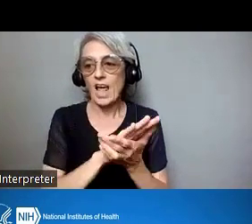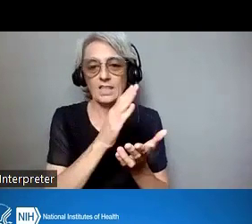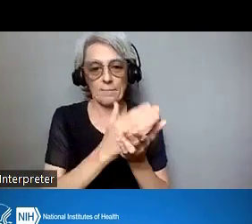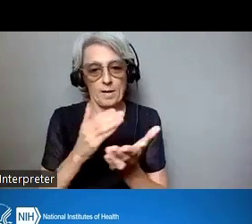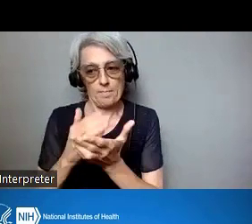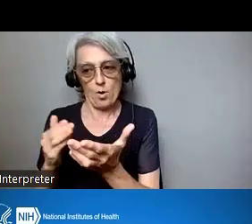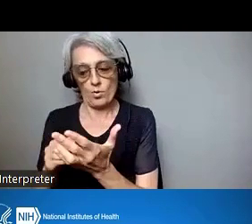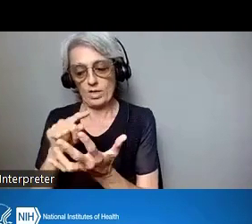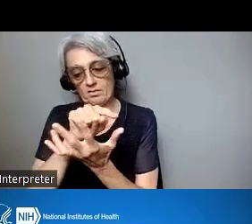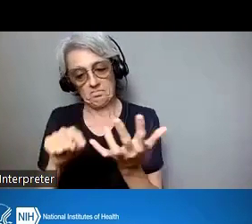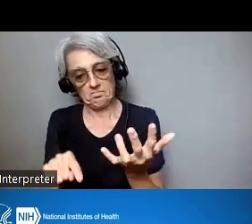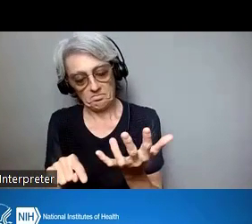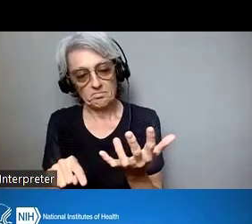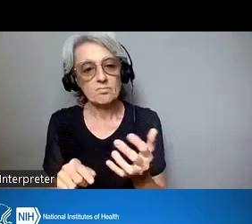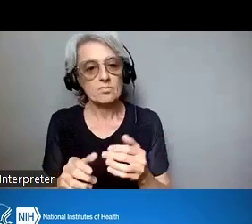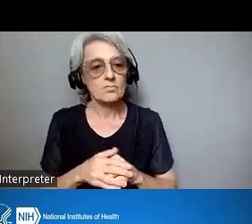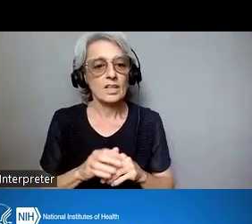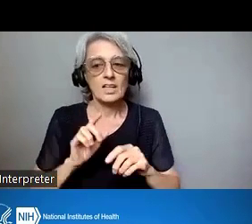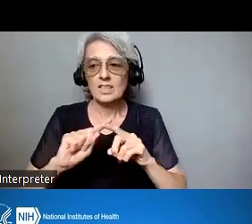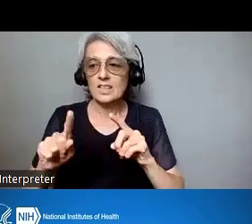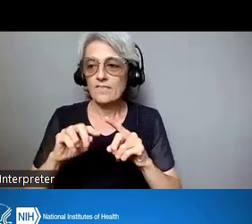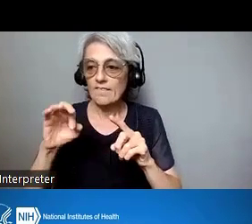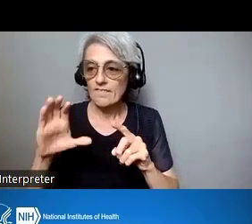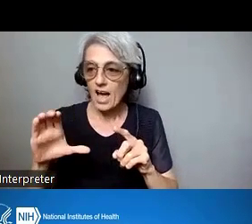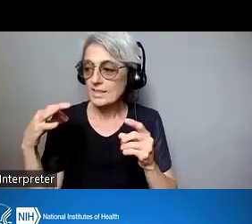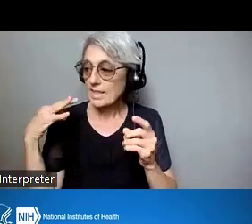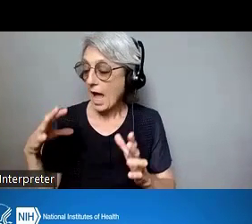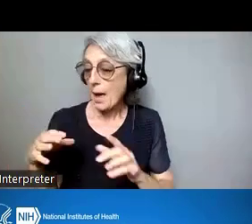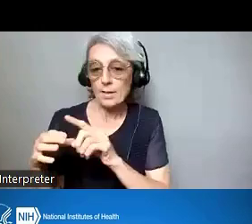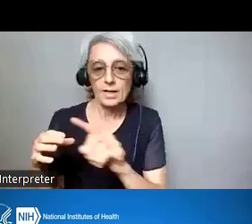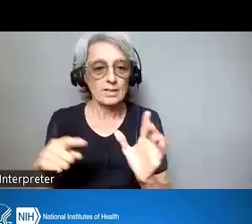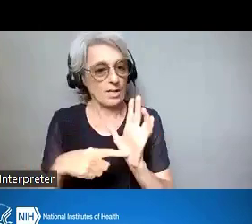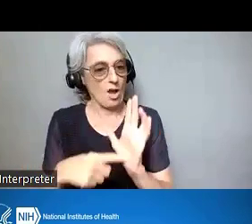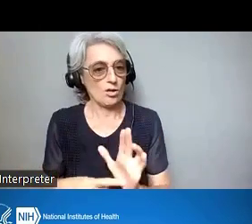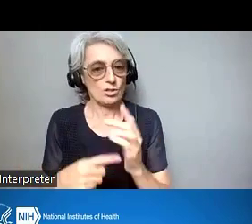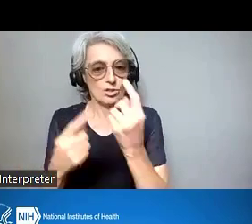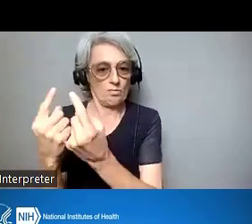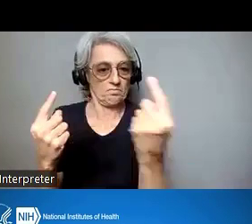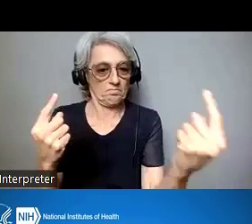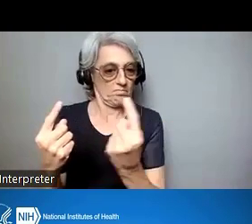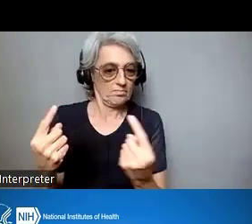And various facility applicants are depicted at each of these schools and colleges.